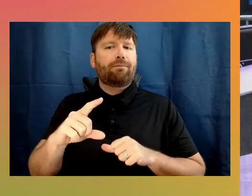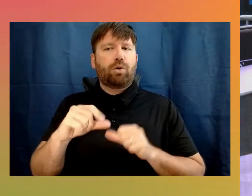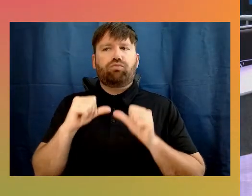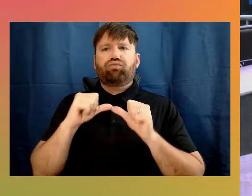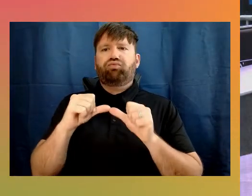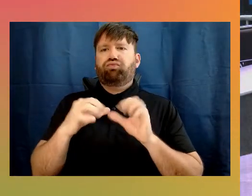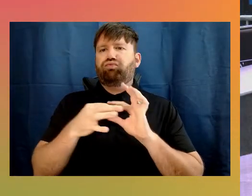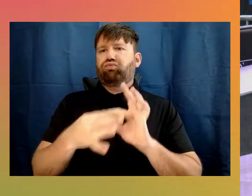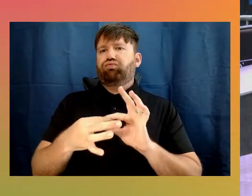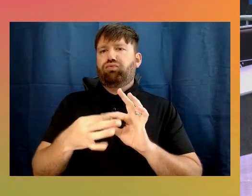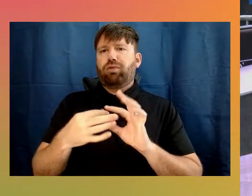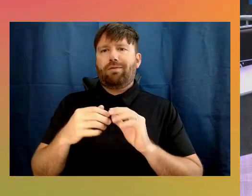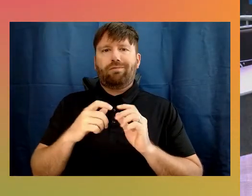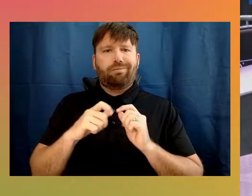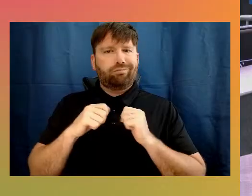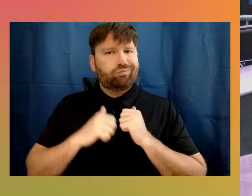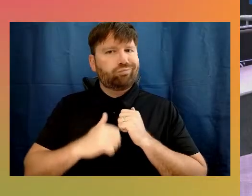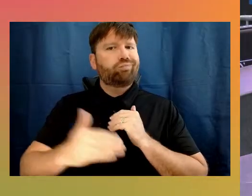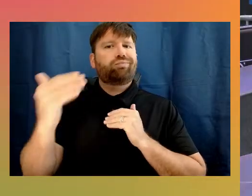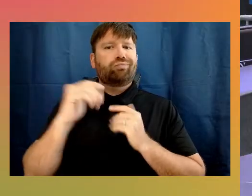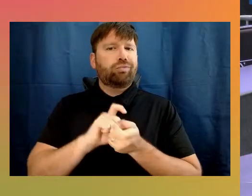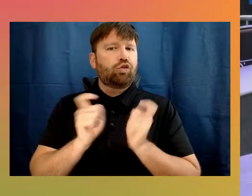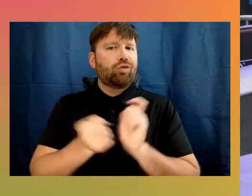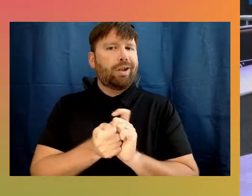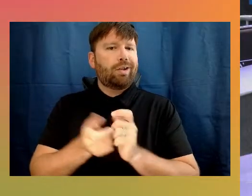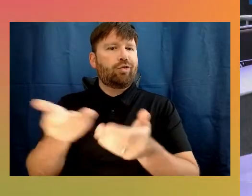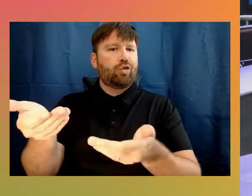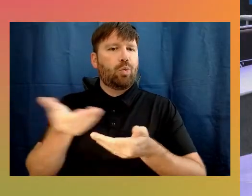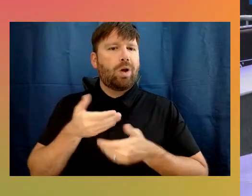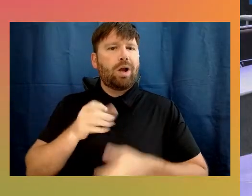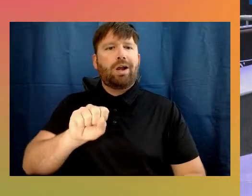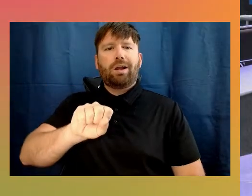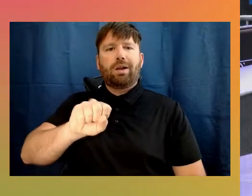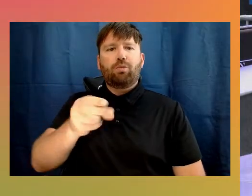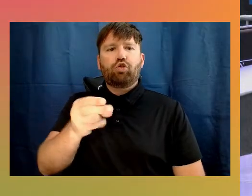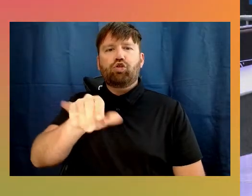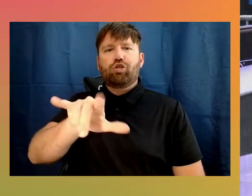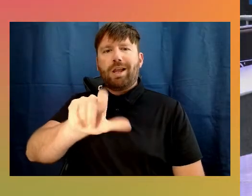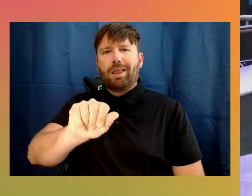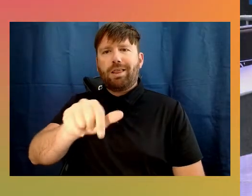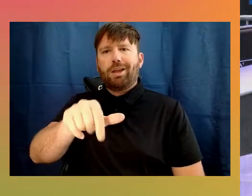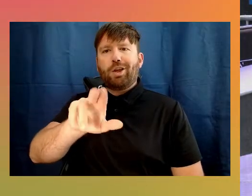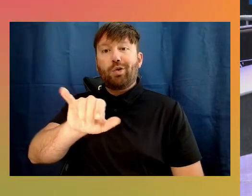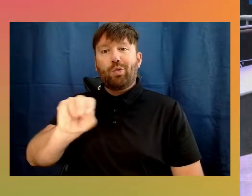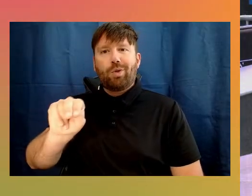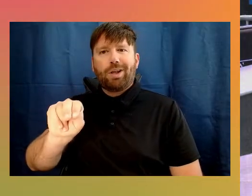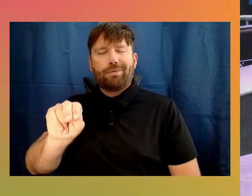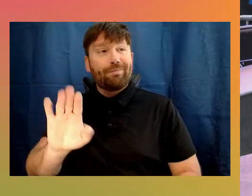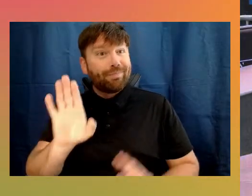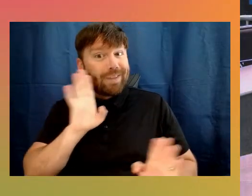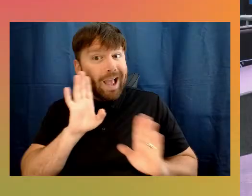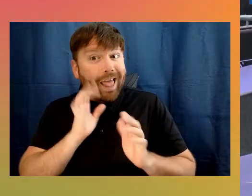ENERGY, RELATABLE WISDOM AND ABILITY TO HOLD SPACE FOR A DEEP AND LASTING CHANGE. TIMES SQUARE, PLEASE WELCOME